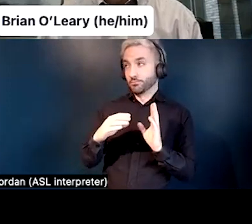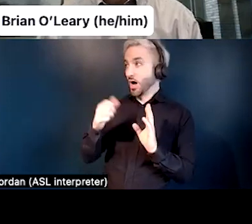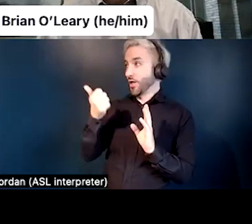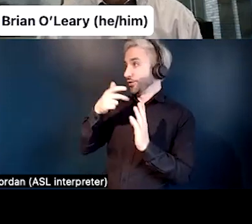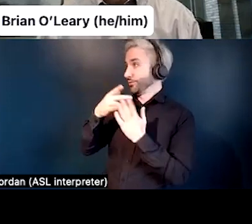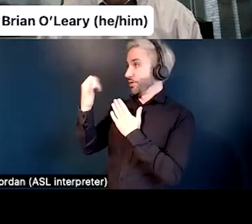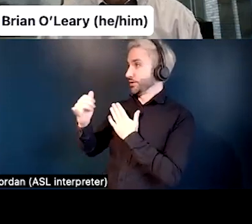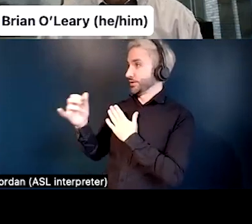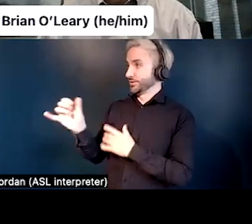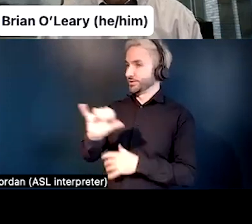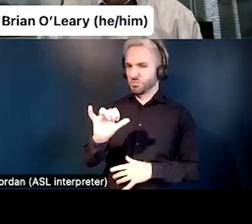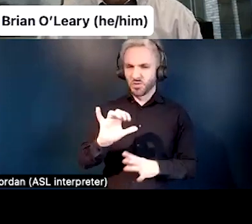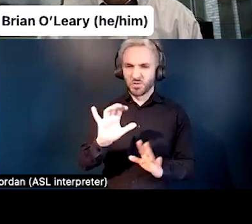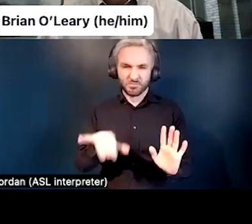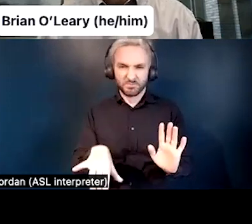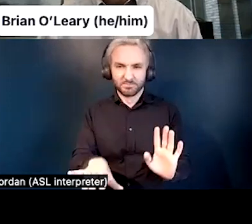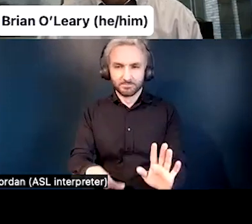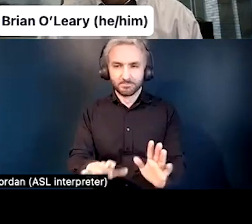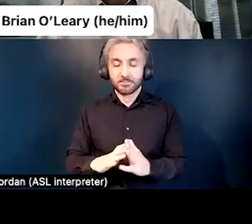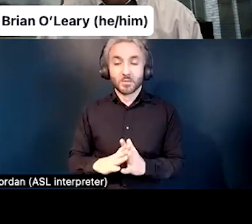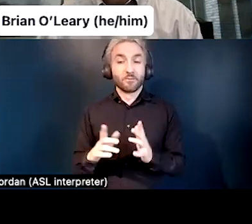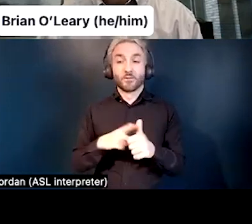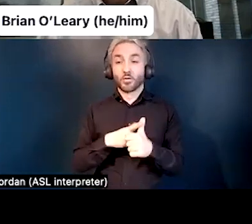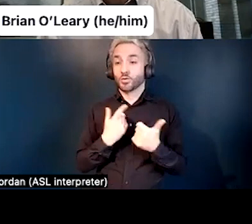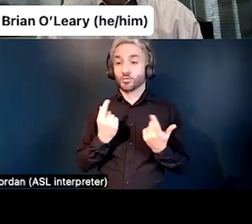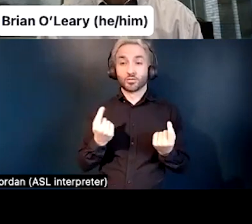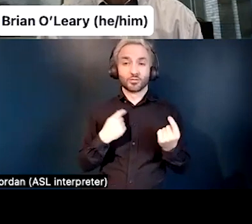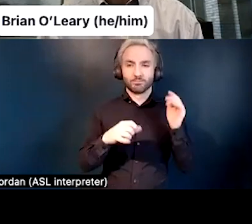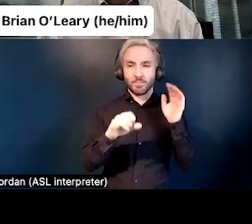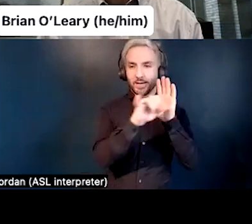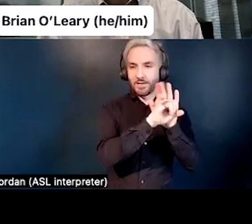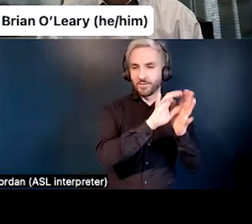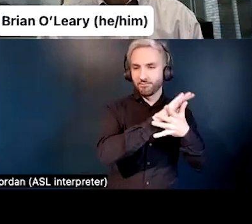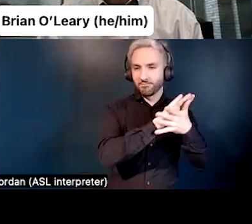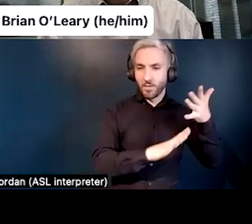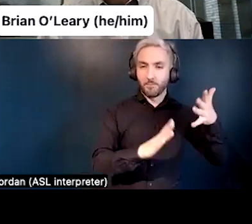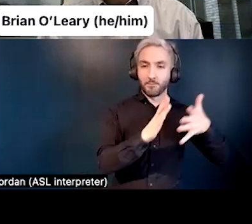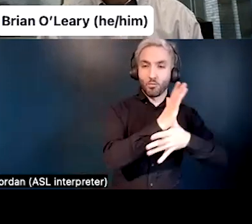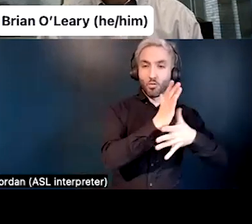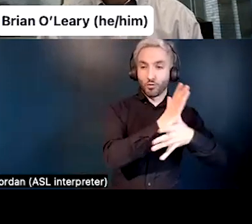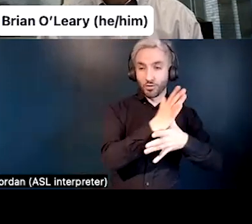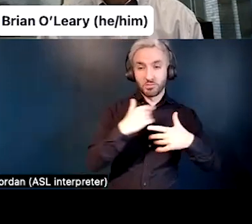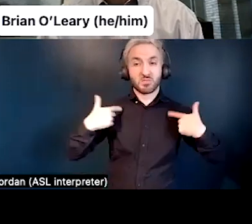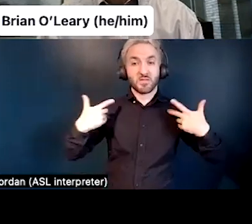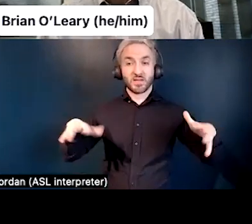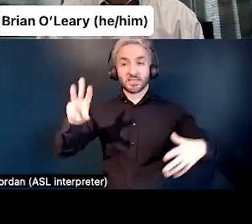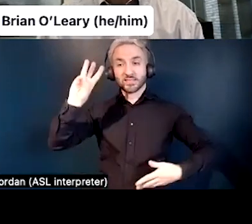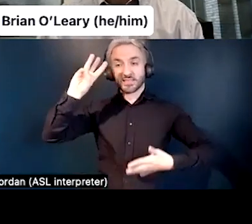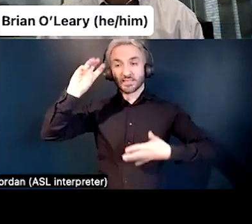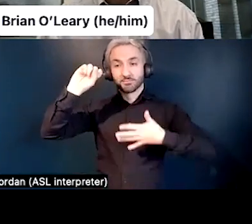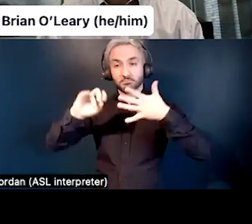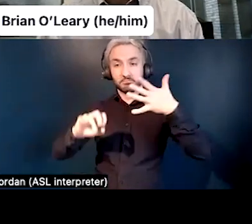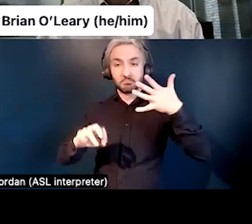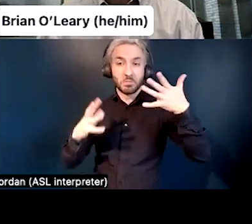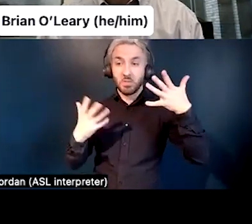gotta do is identify the priorities. I've outlined six here. There could be more. And the reality is